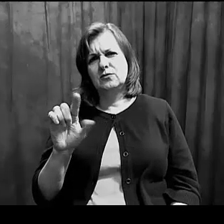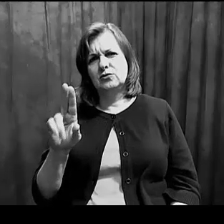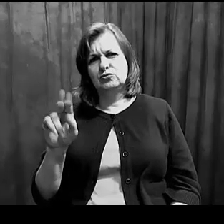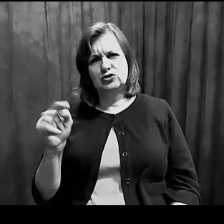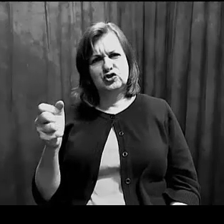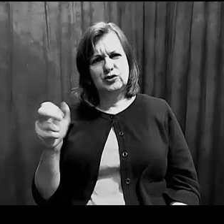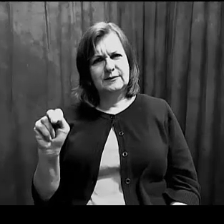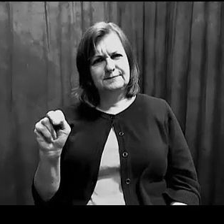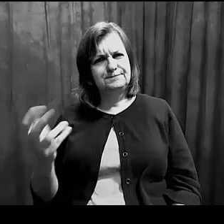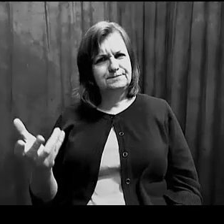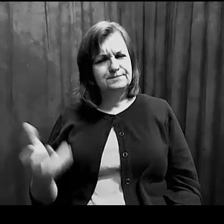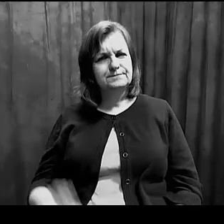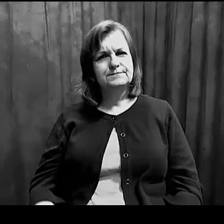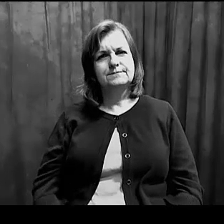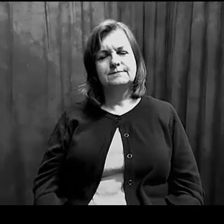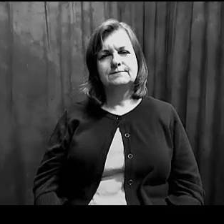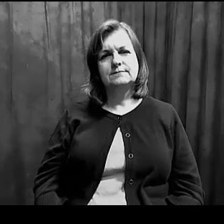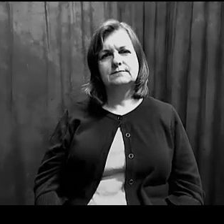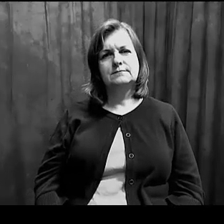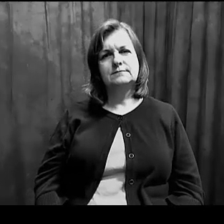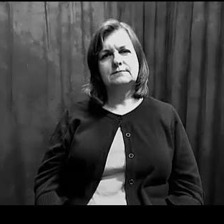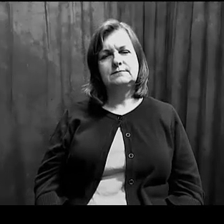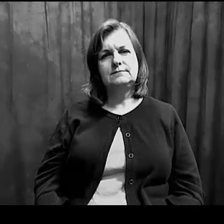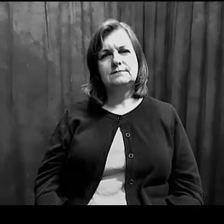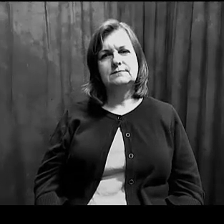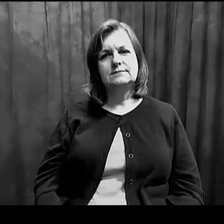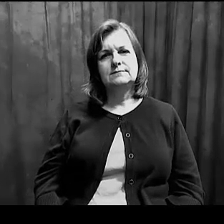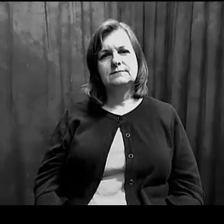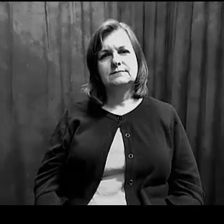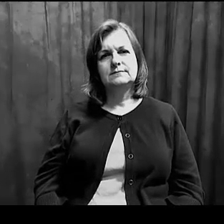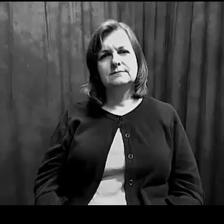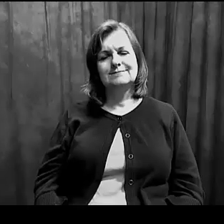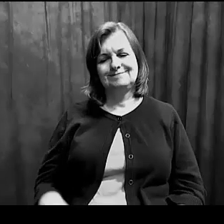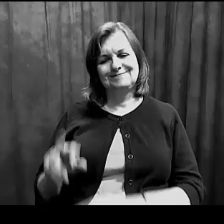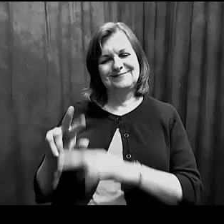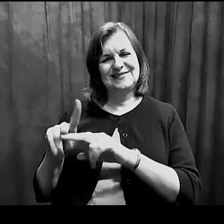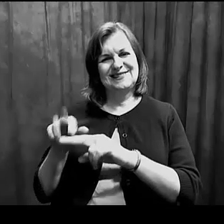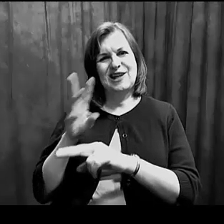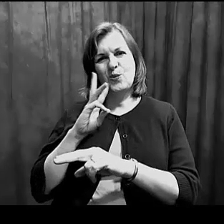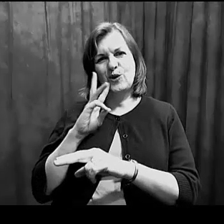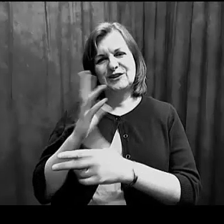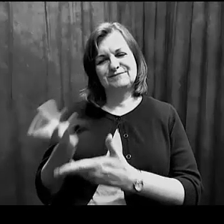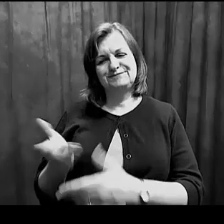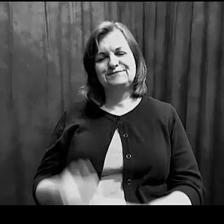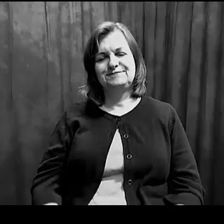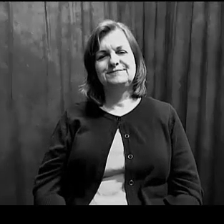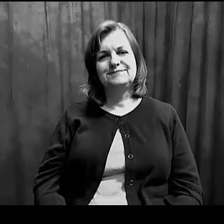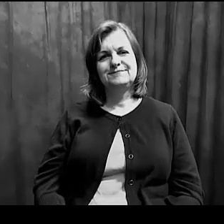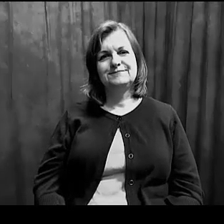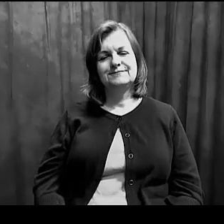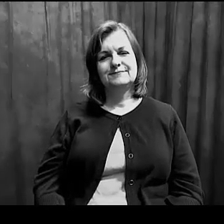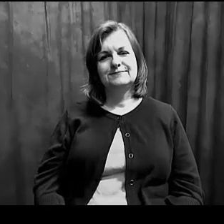so than what's the solution??